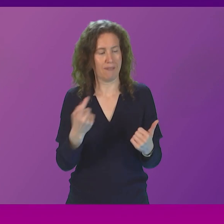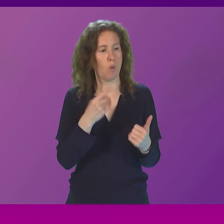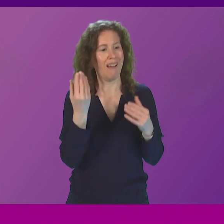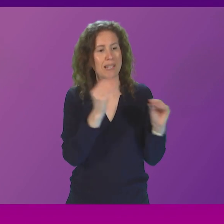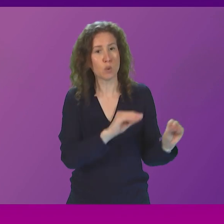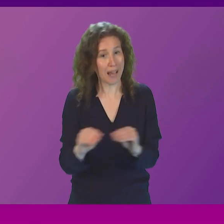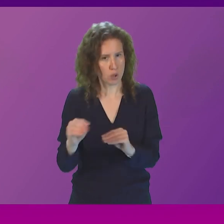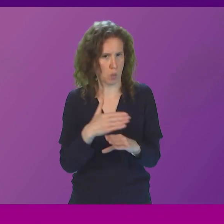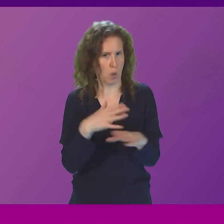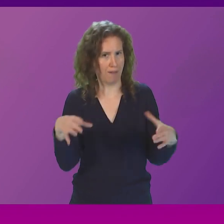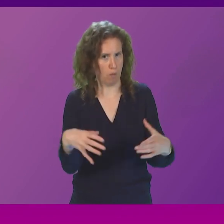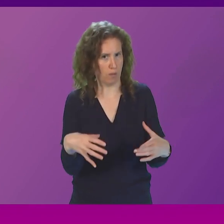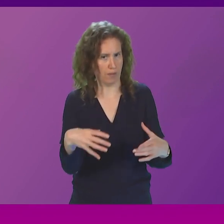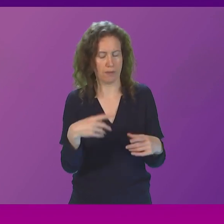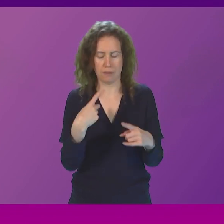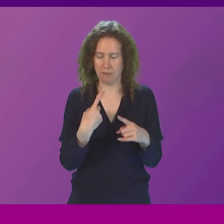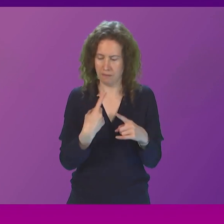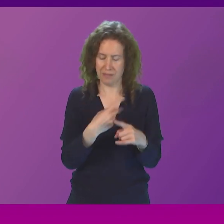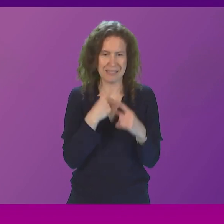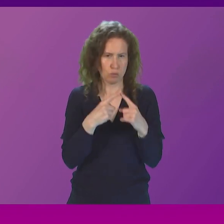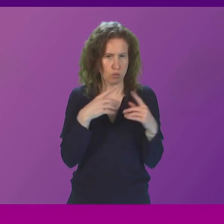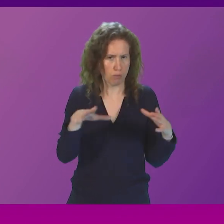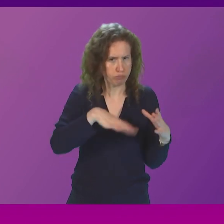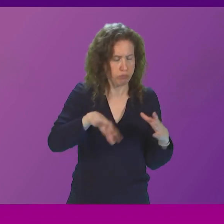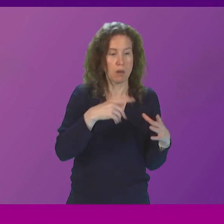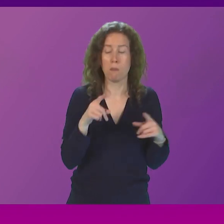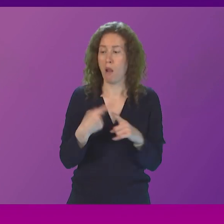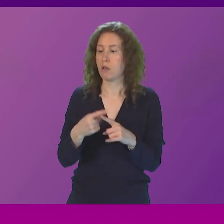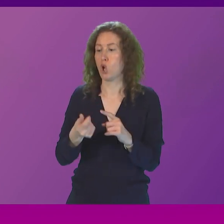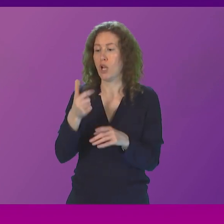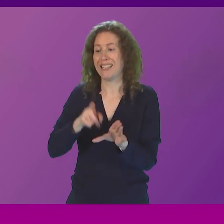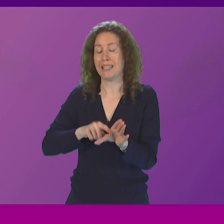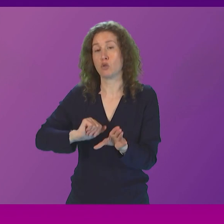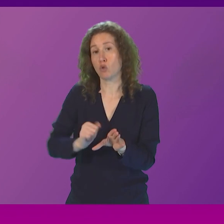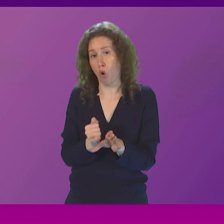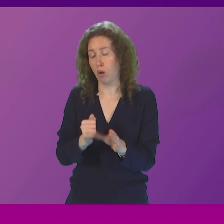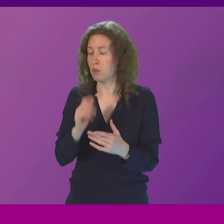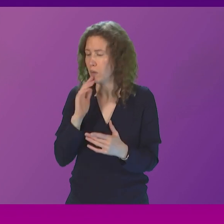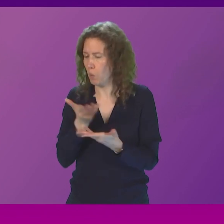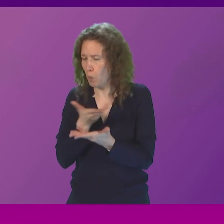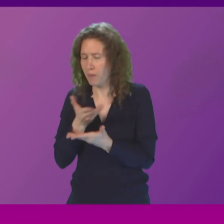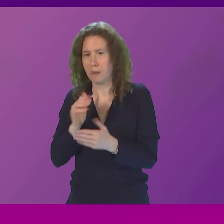We have also worked with Early Years Scotland to develop the team ELC wellbeing hub, specifically